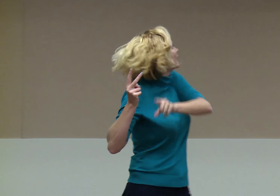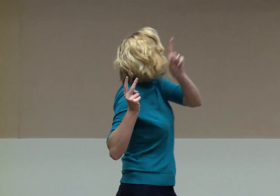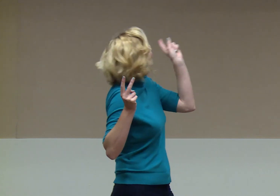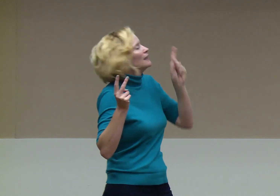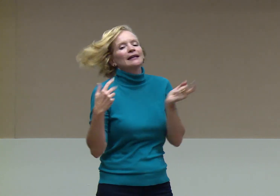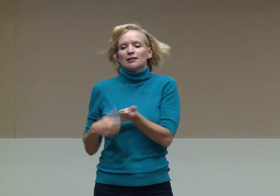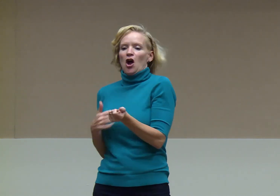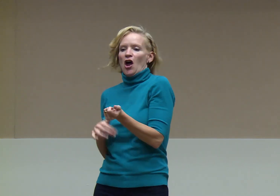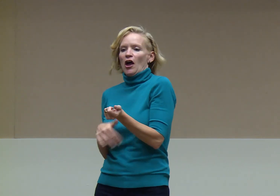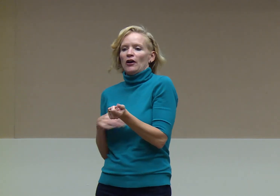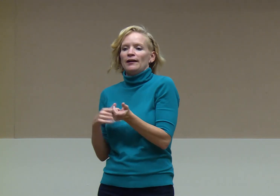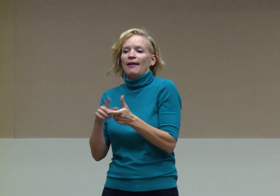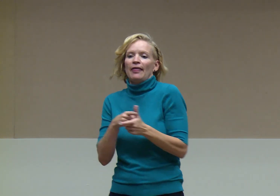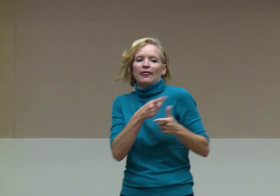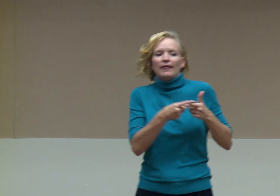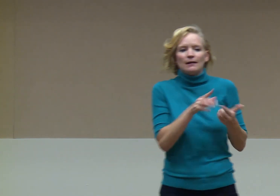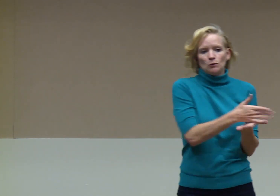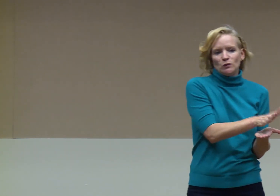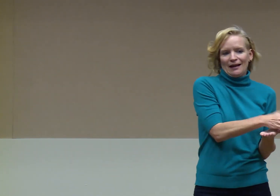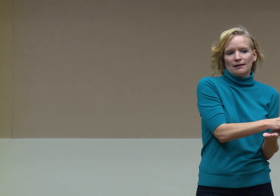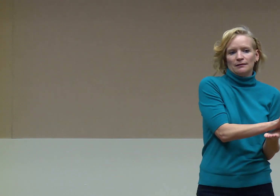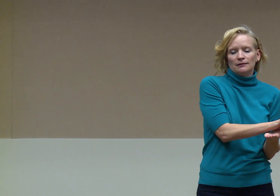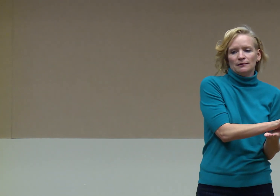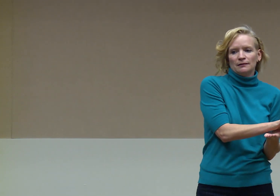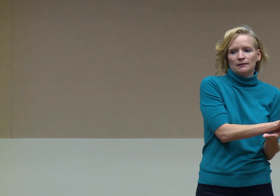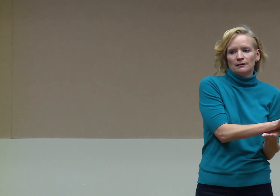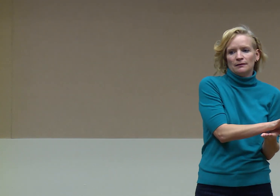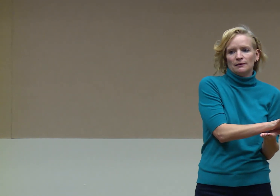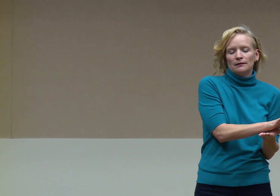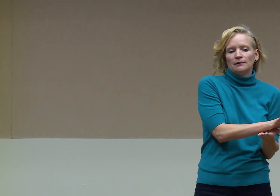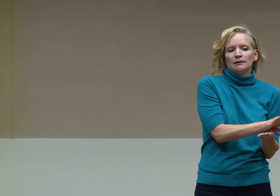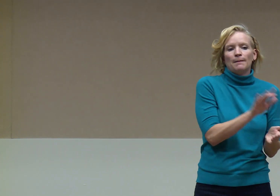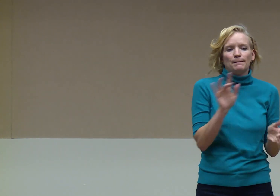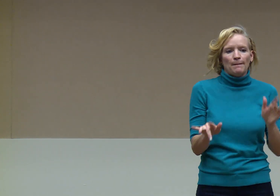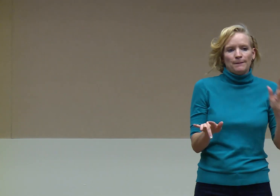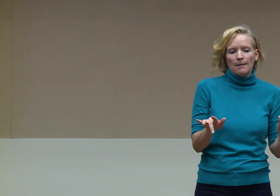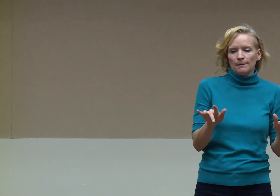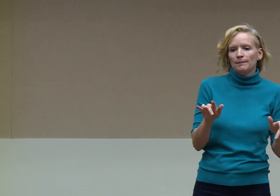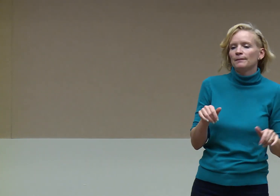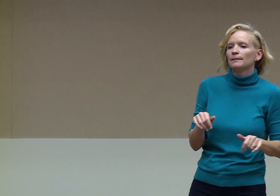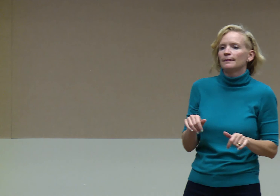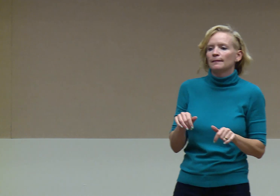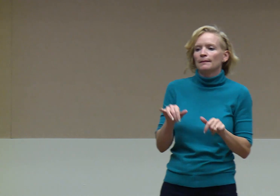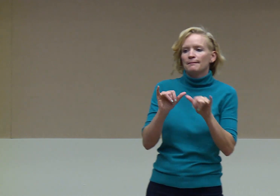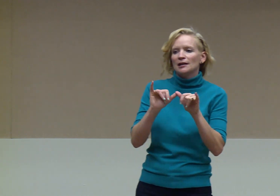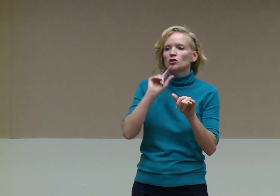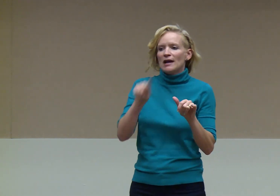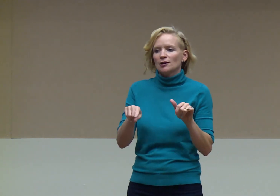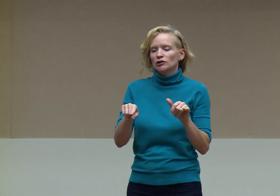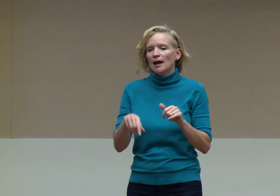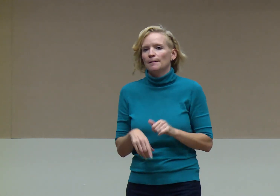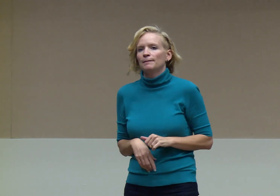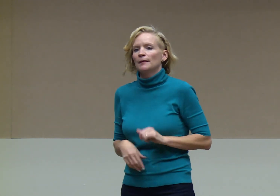Suppose you see "guitar" and then "music," these signs, right after each other.